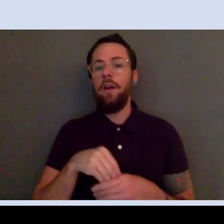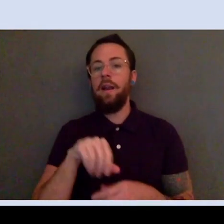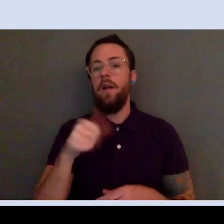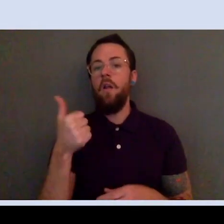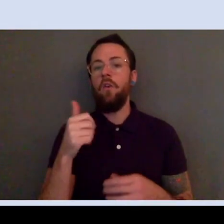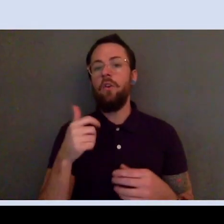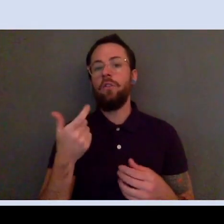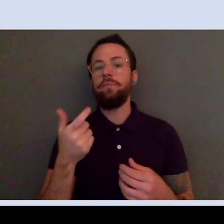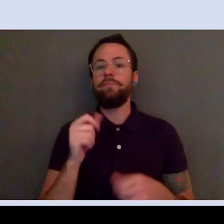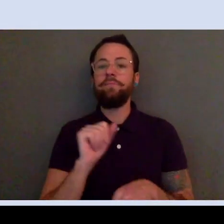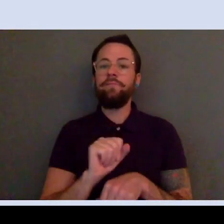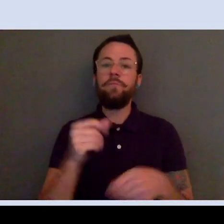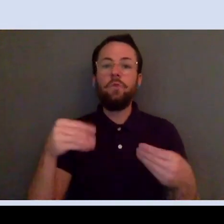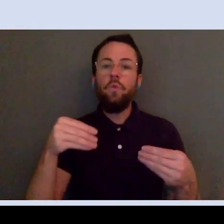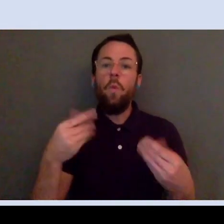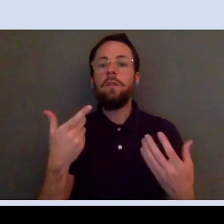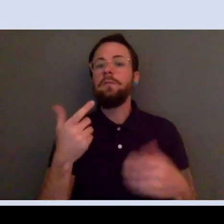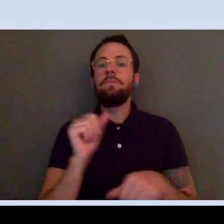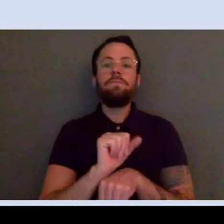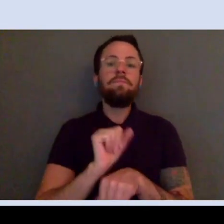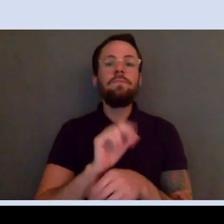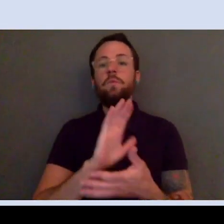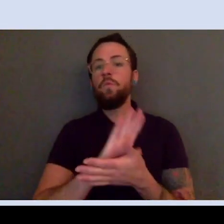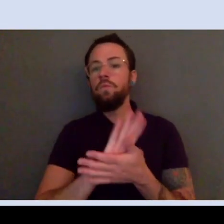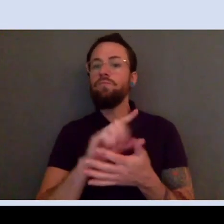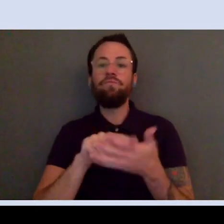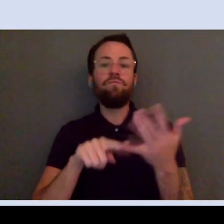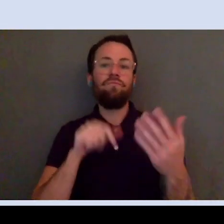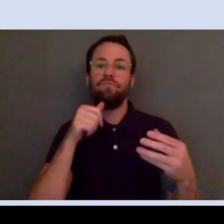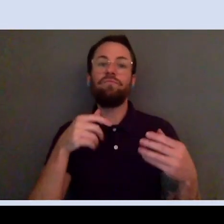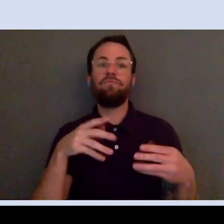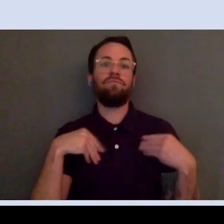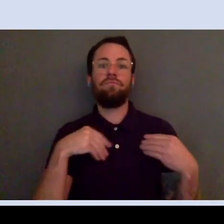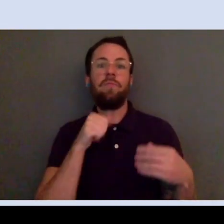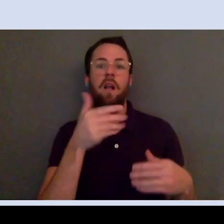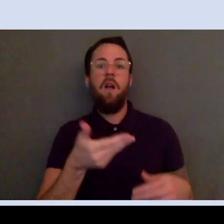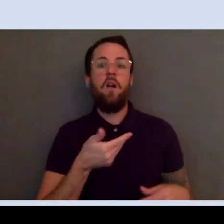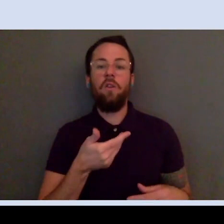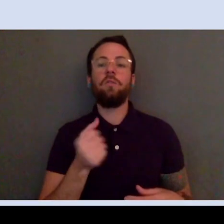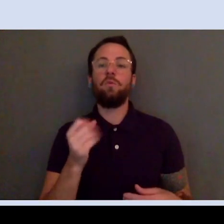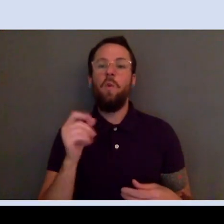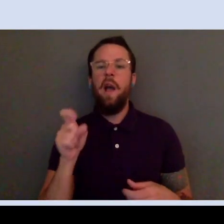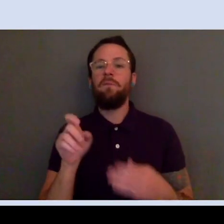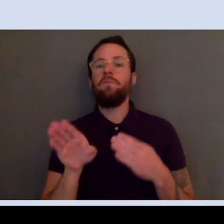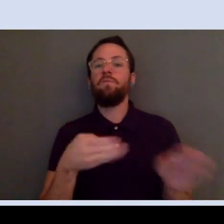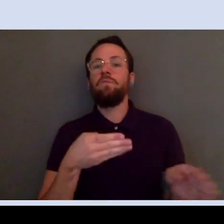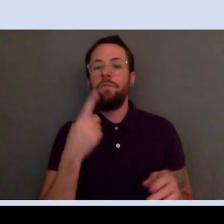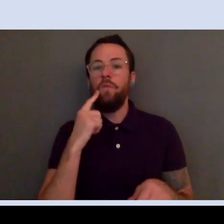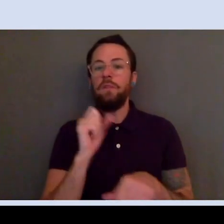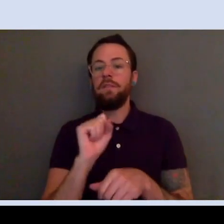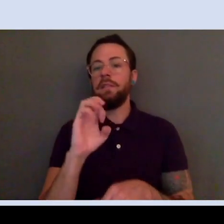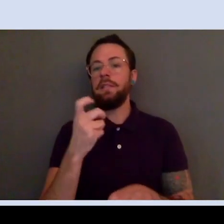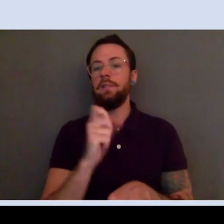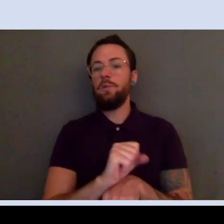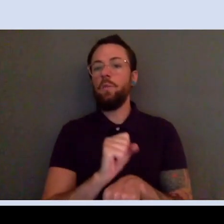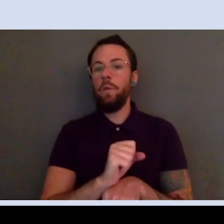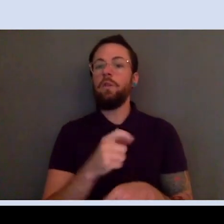are not safe. Transgender youth may not be hired in regular retail employment or schools.